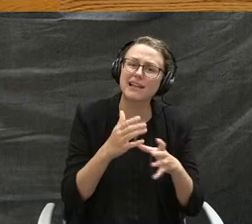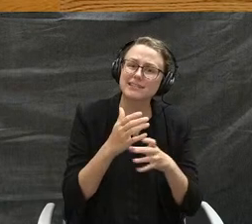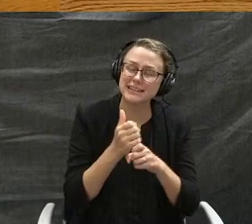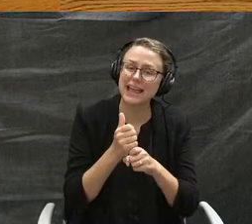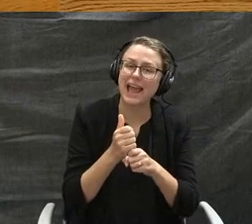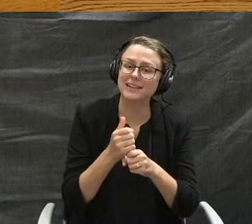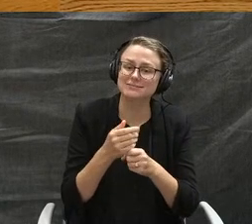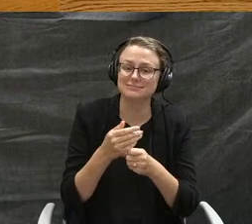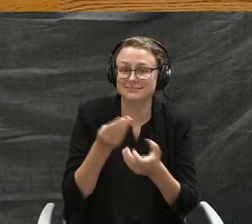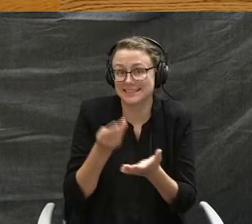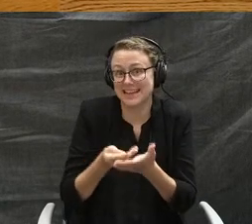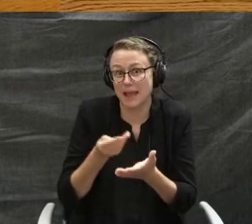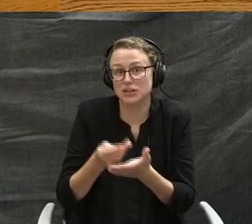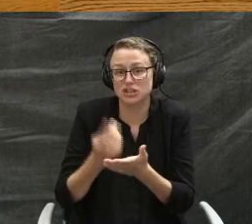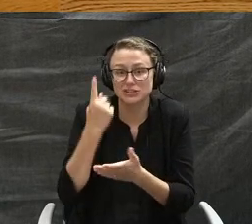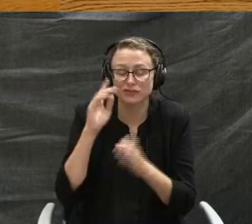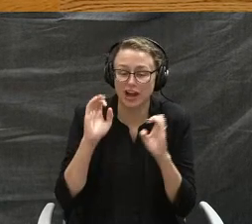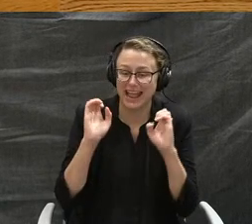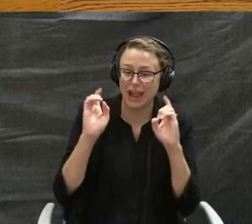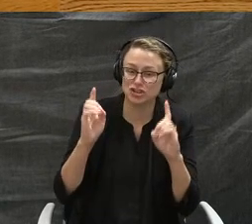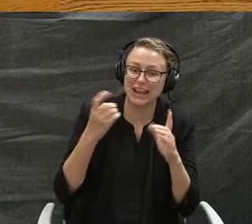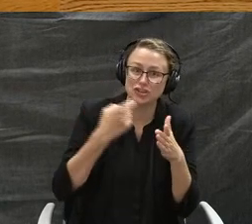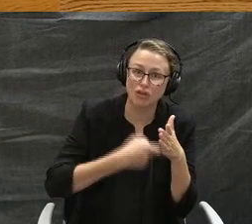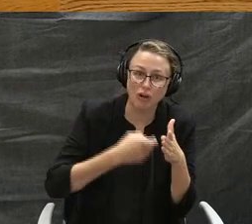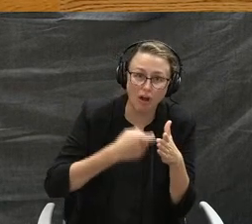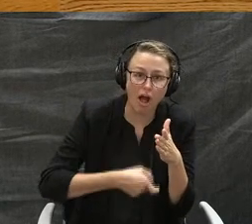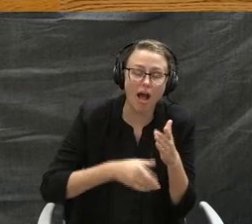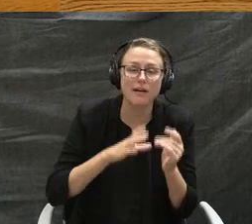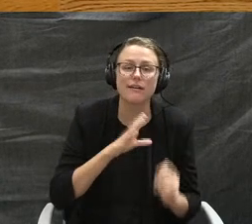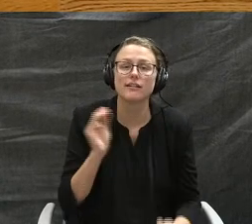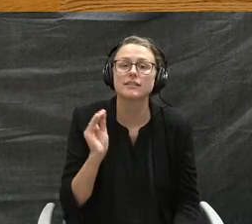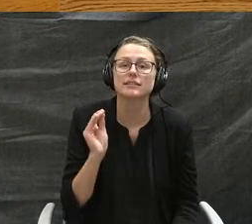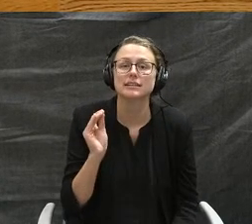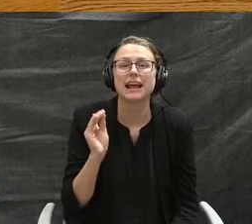educational costs and all, and. That have resulted from.